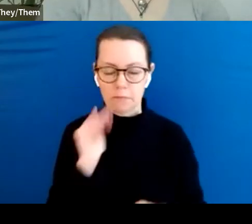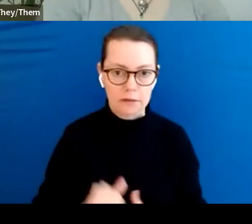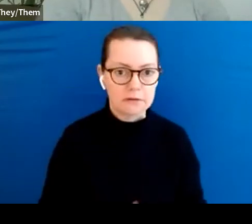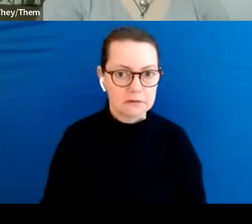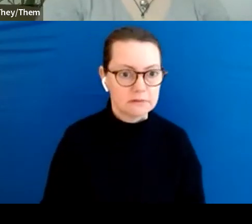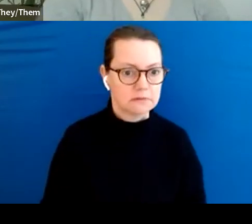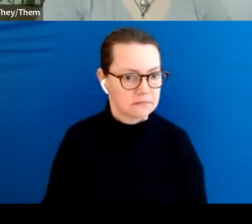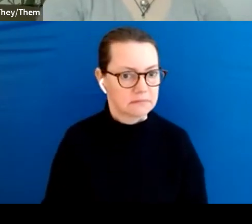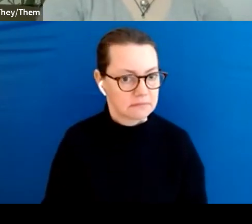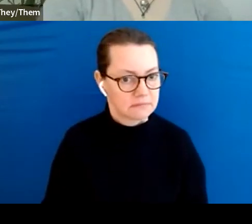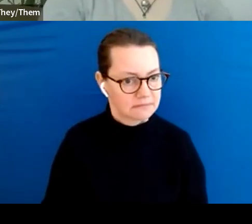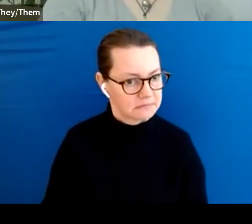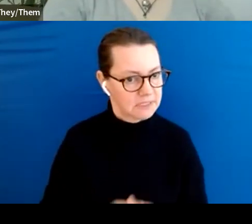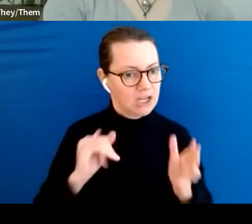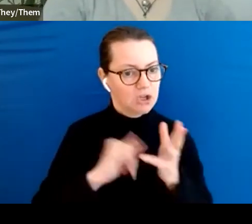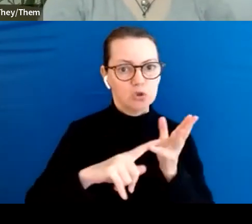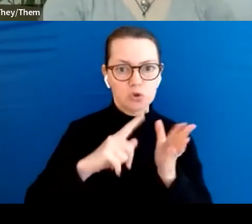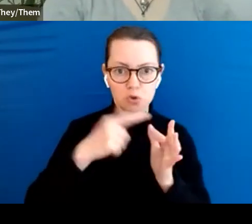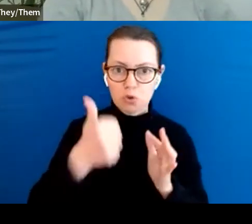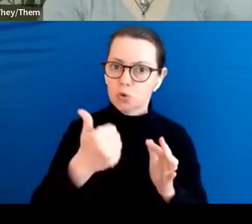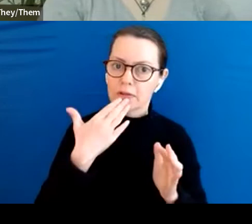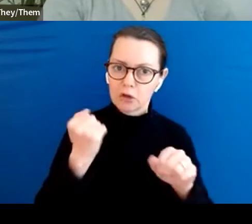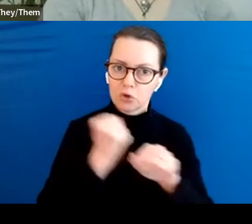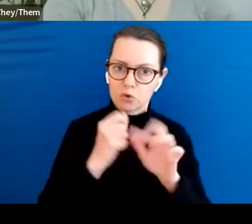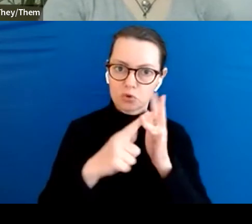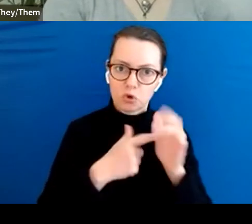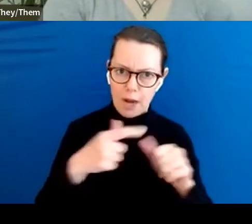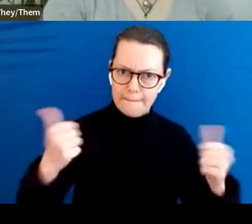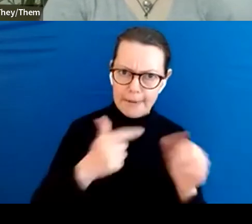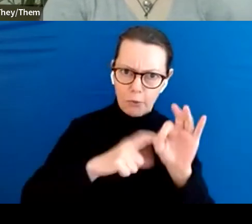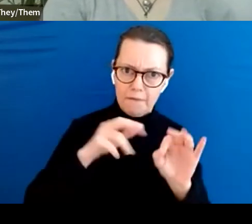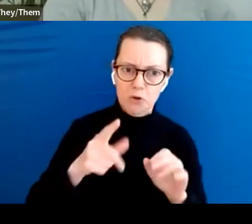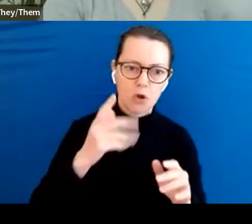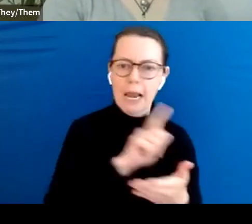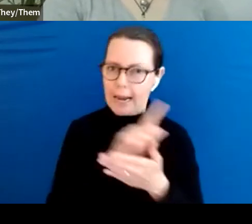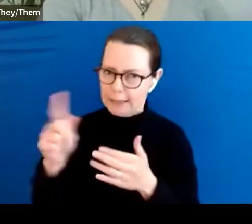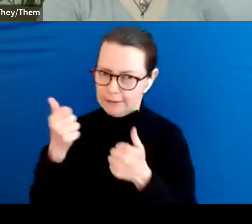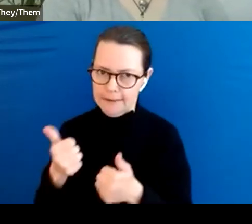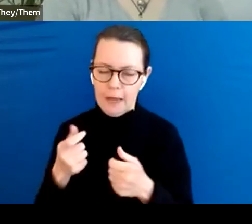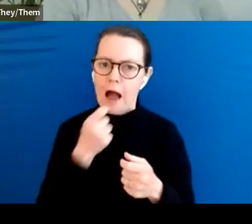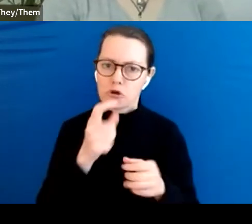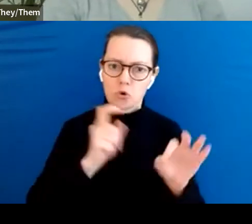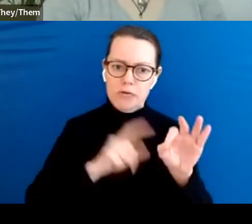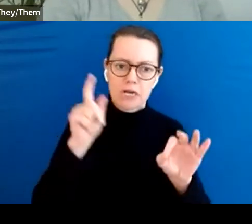thanks Joe Joe and I put lots more questions about that one. When we get to the topic but can I ask you a question.